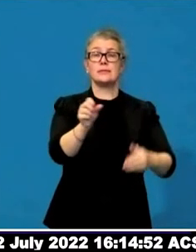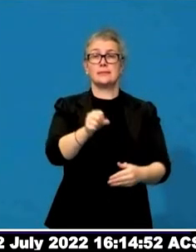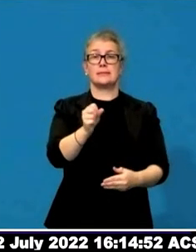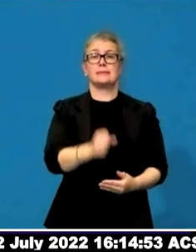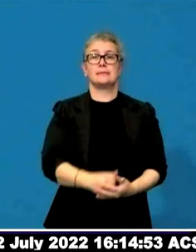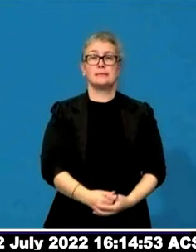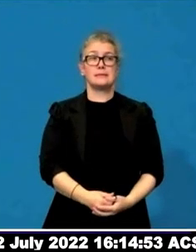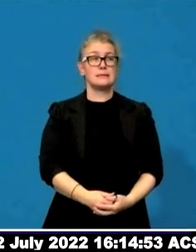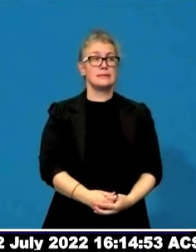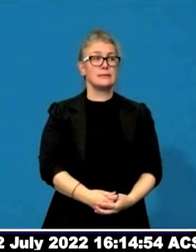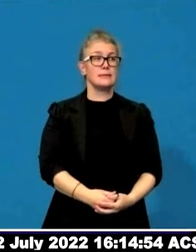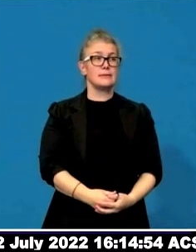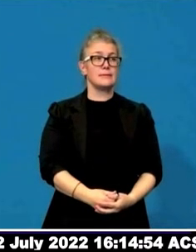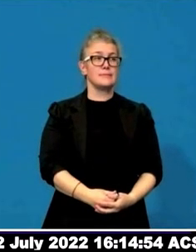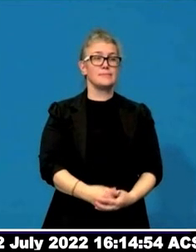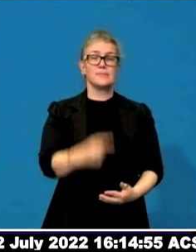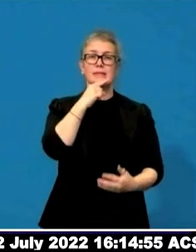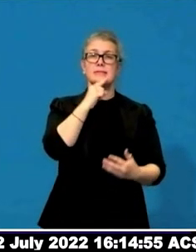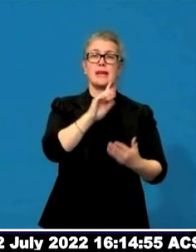Do you think it is easy for -